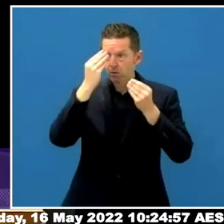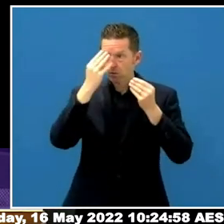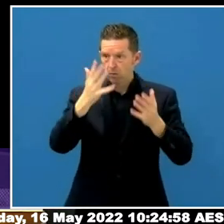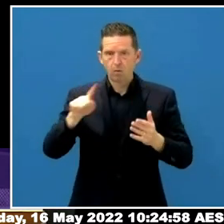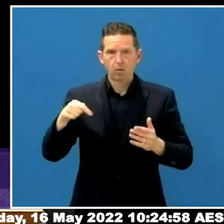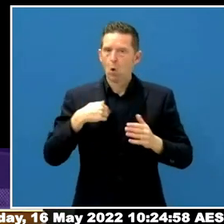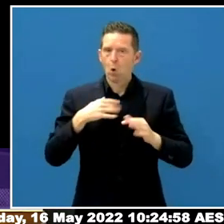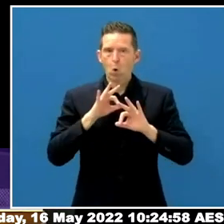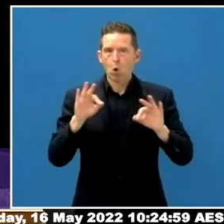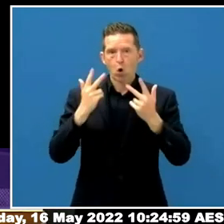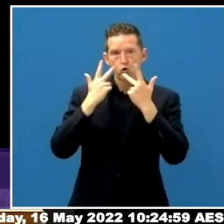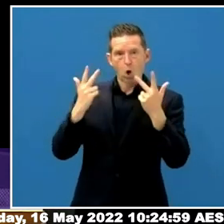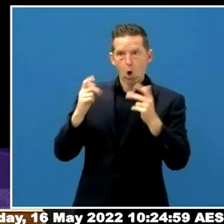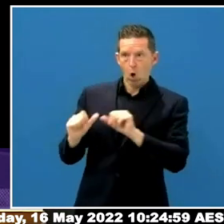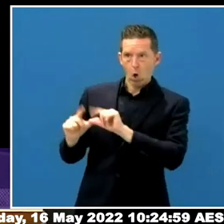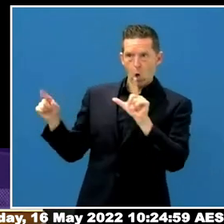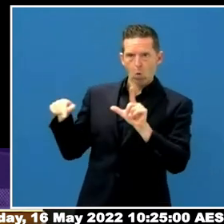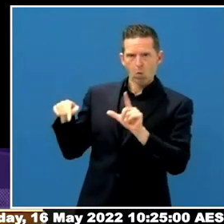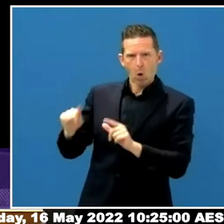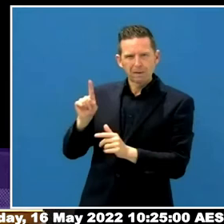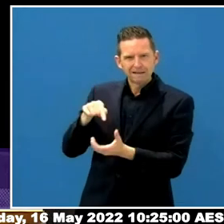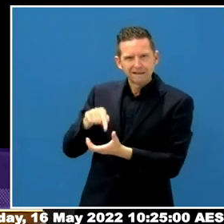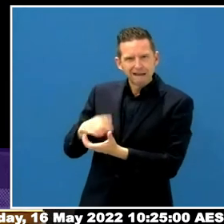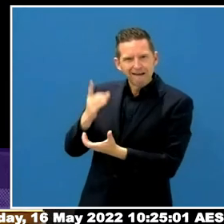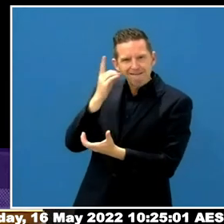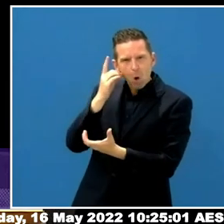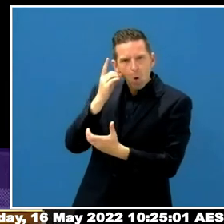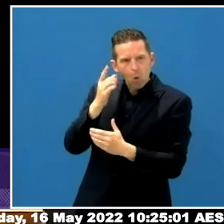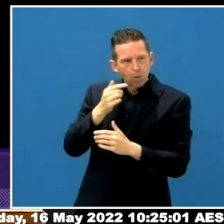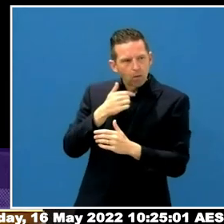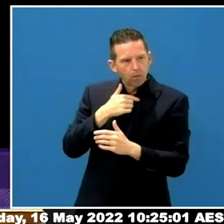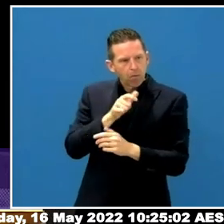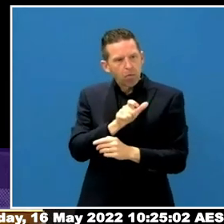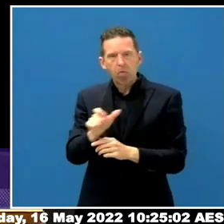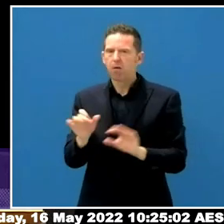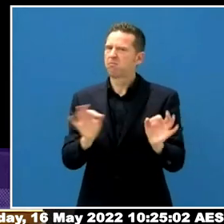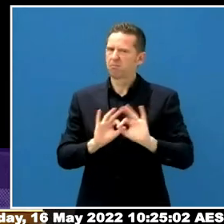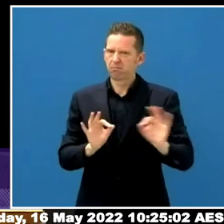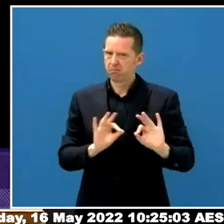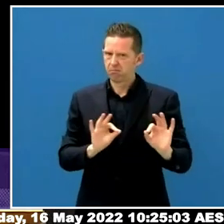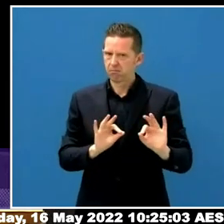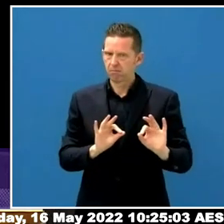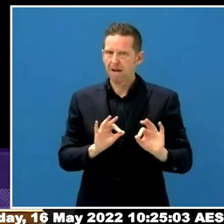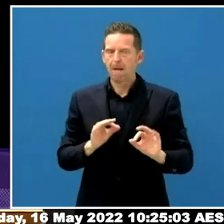hearing, nor putting them into evidence before you, for reasons which will become